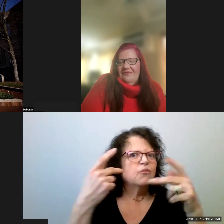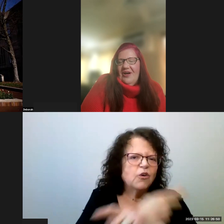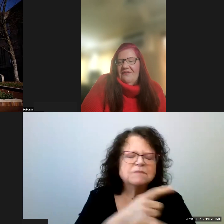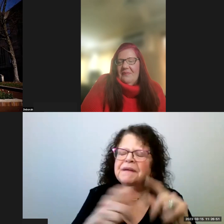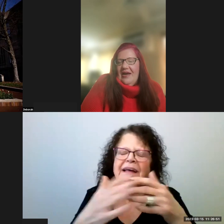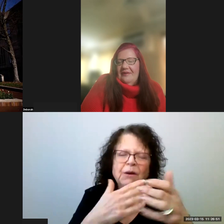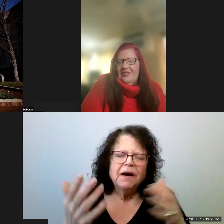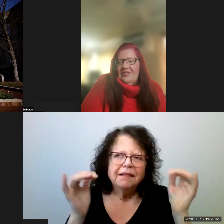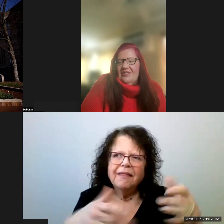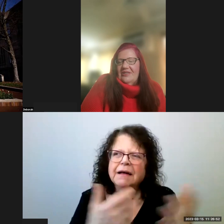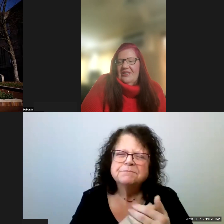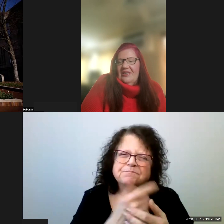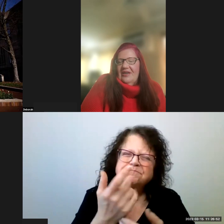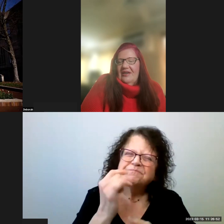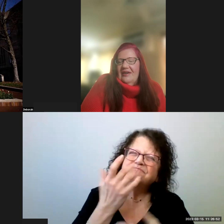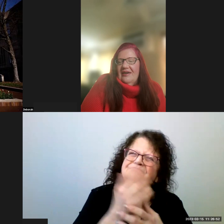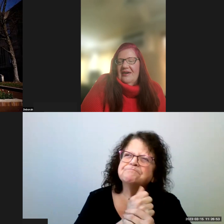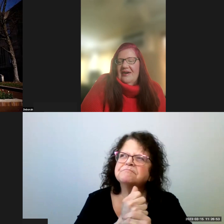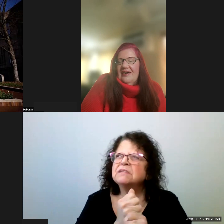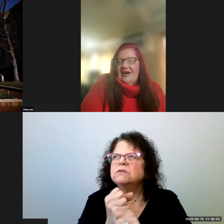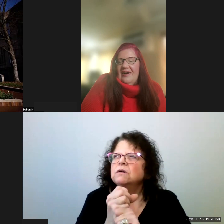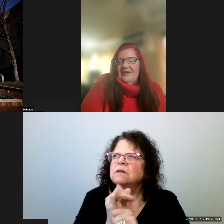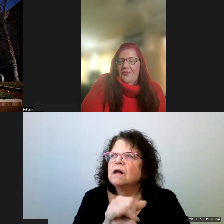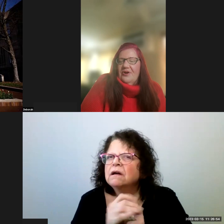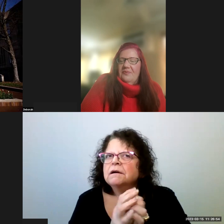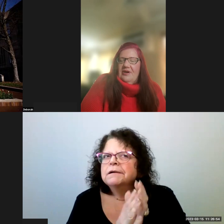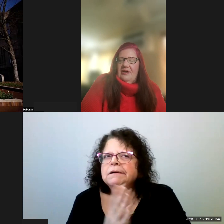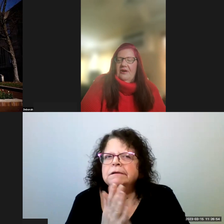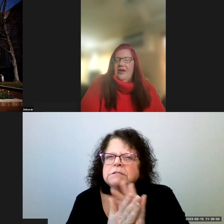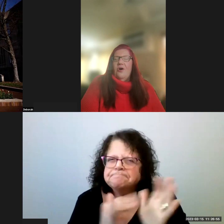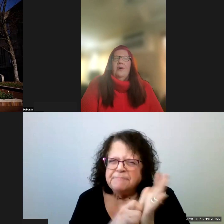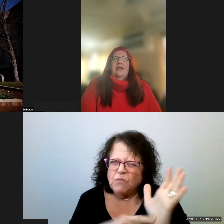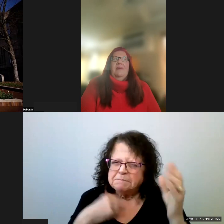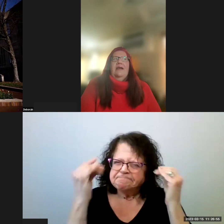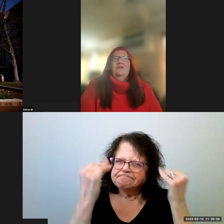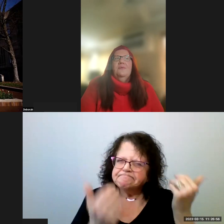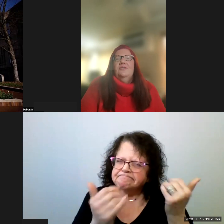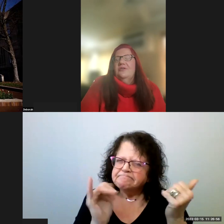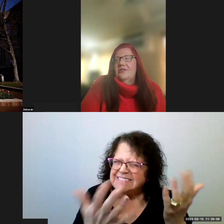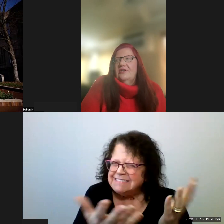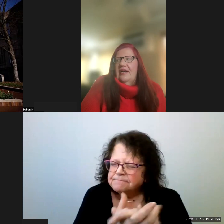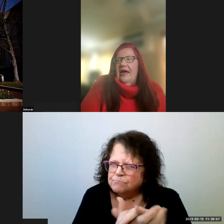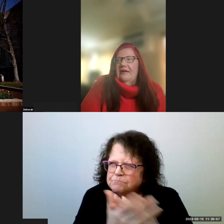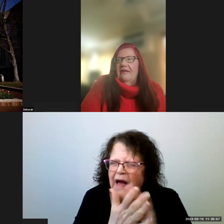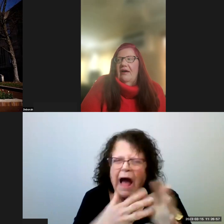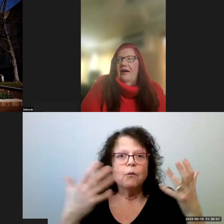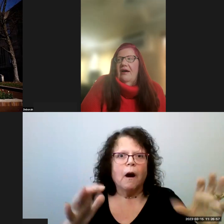falling for me. I just worry that we -- I don't want to get back into a resurgence.